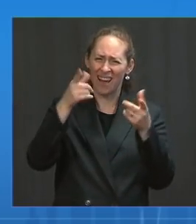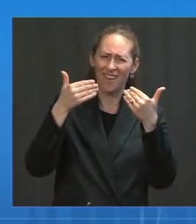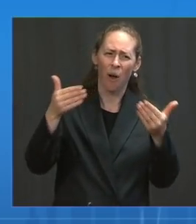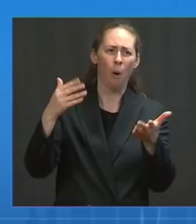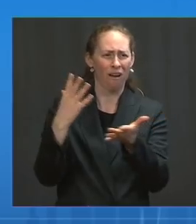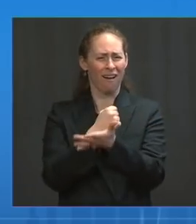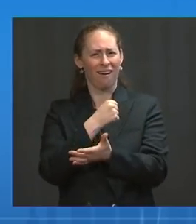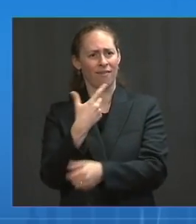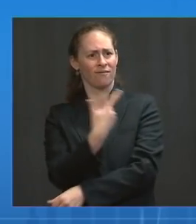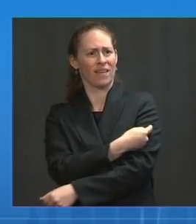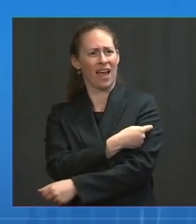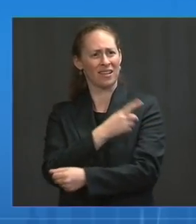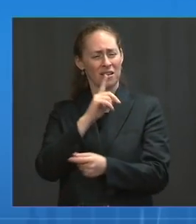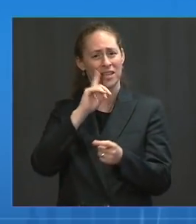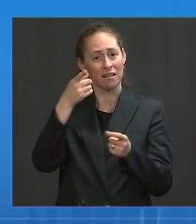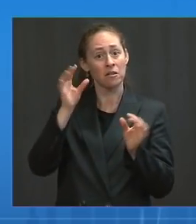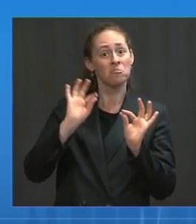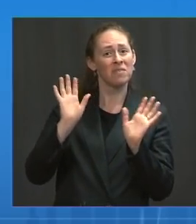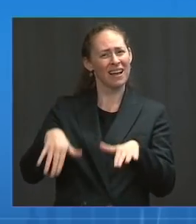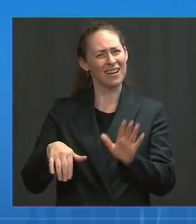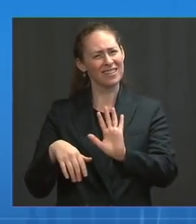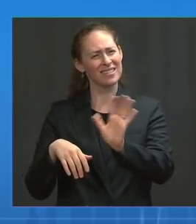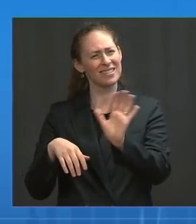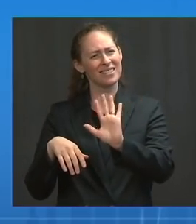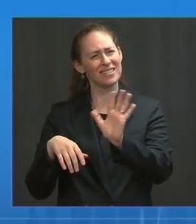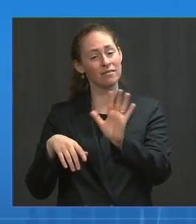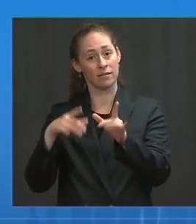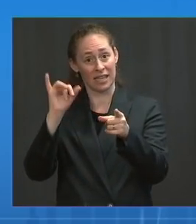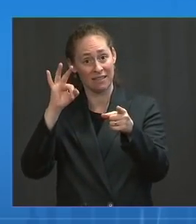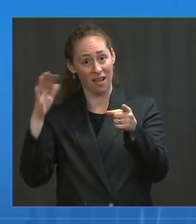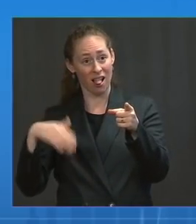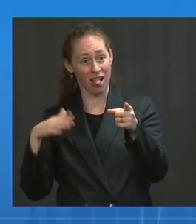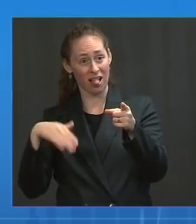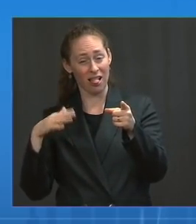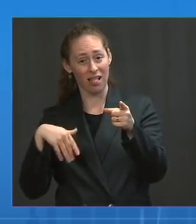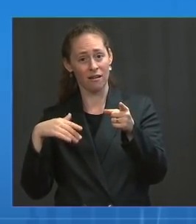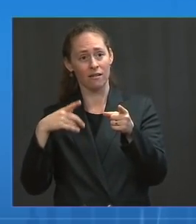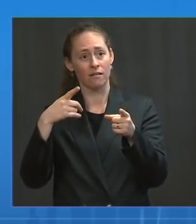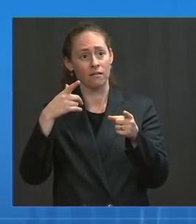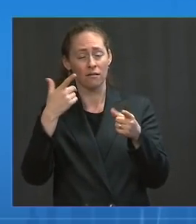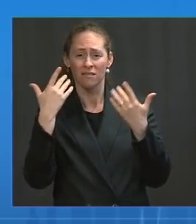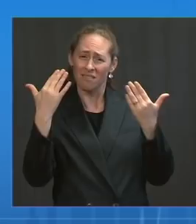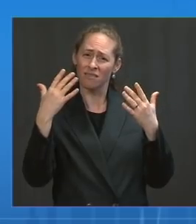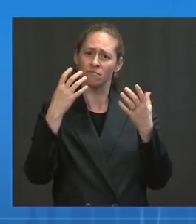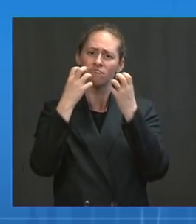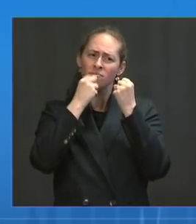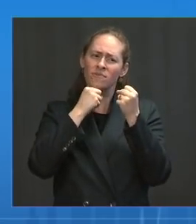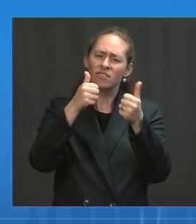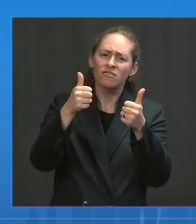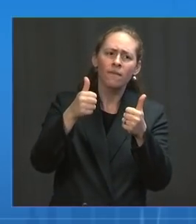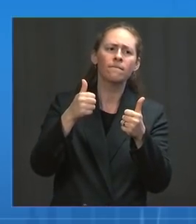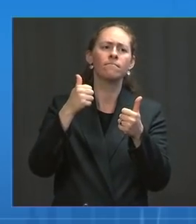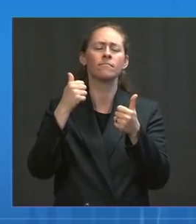So our focus is on reaching those who have still not made the choice to protect themselves, their loved ones and their communities.